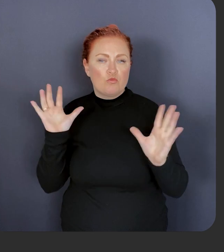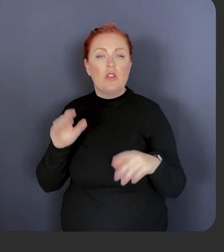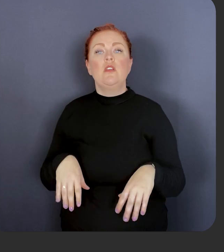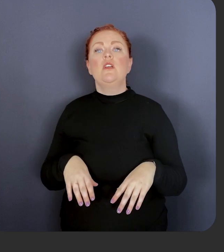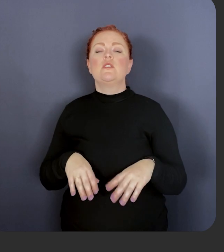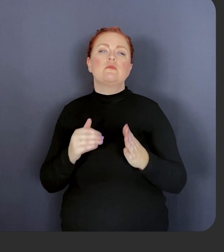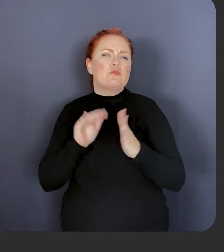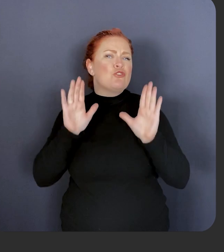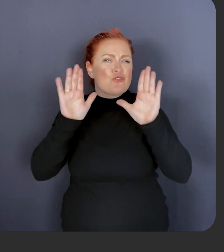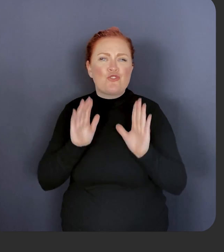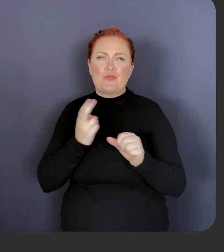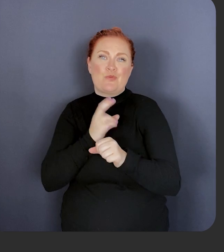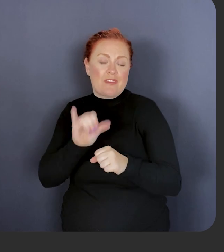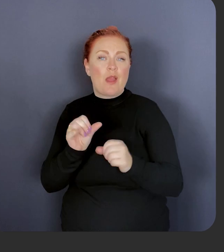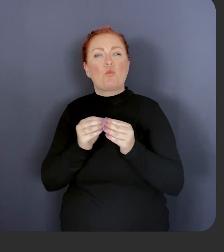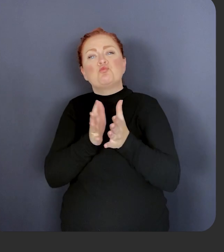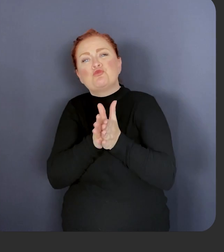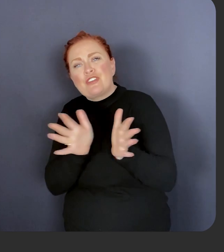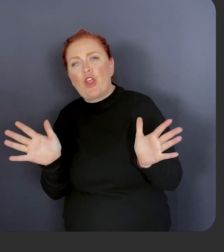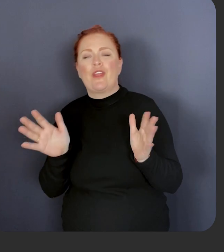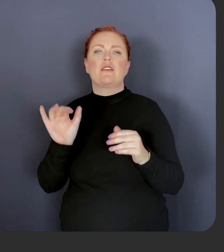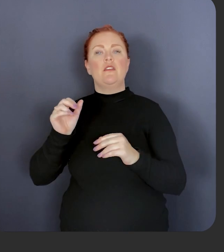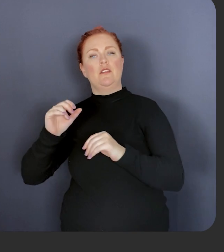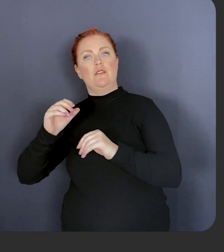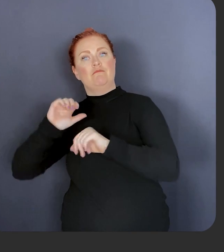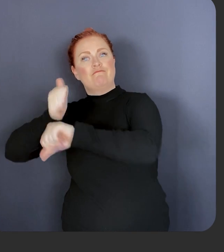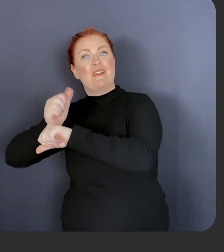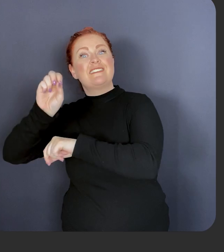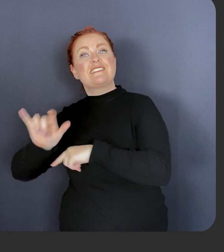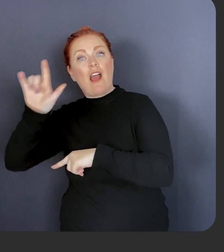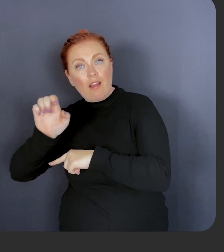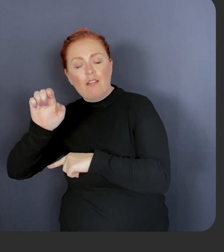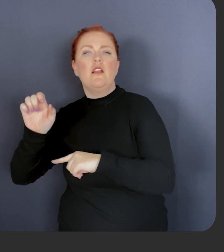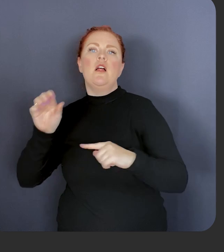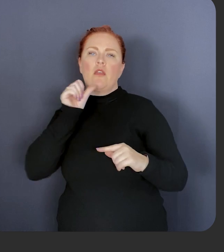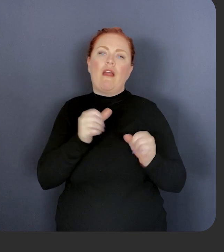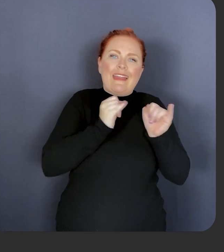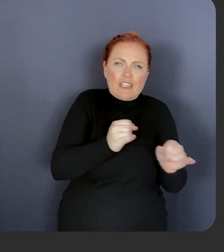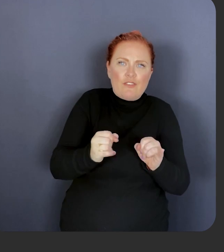So super great to do it in a more generic place like your styles, versus individually overriding, like,